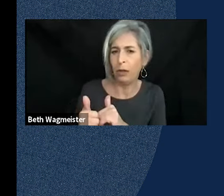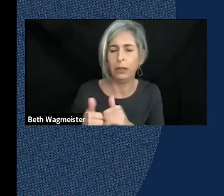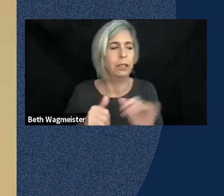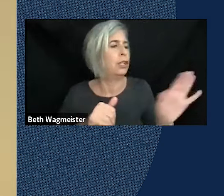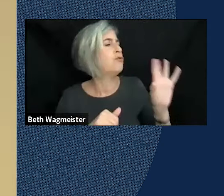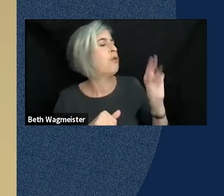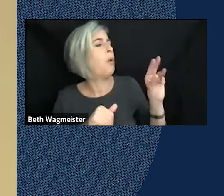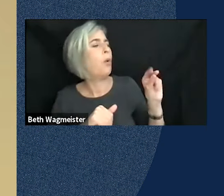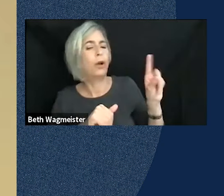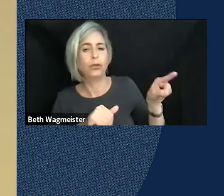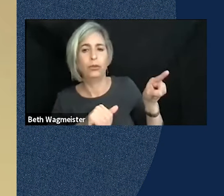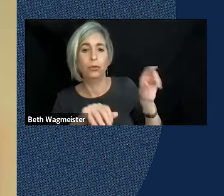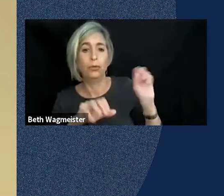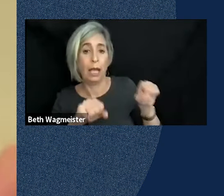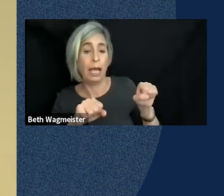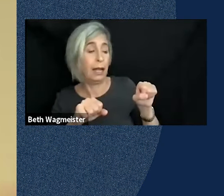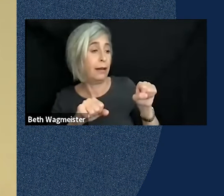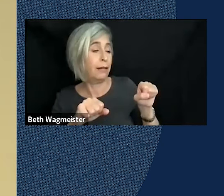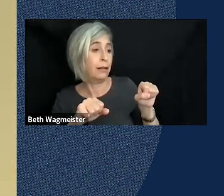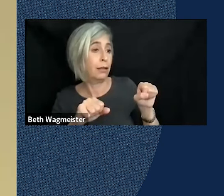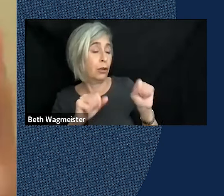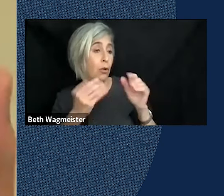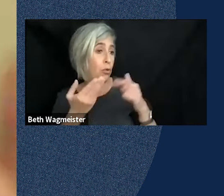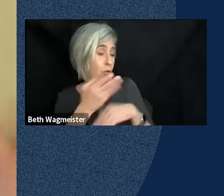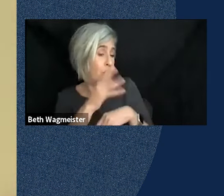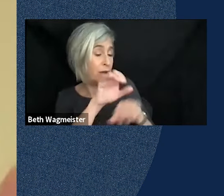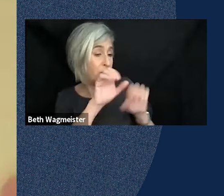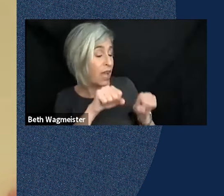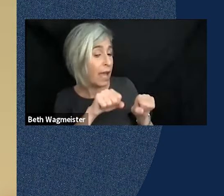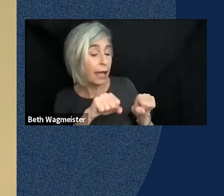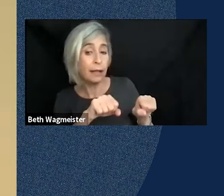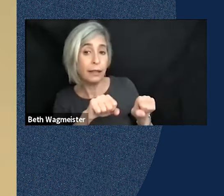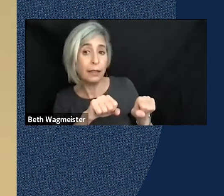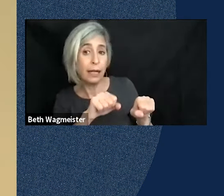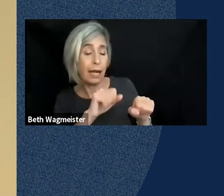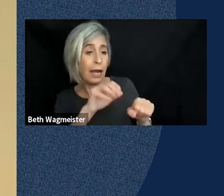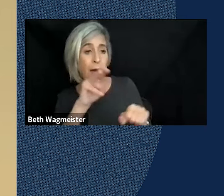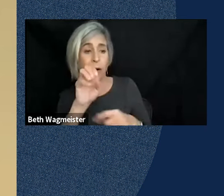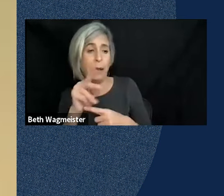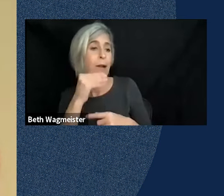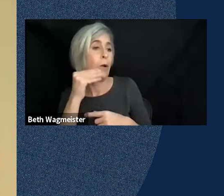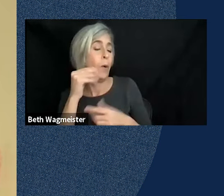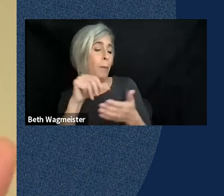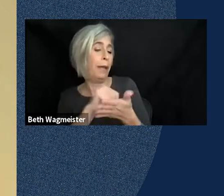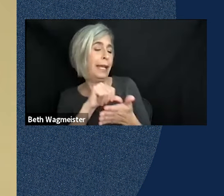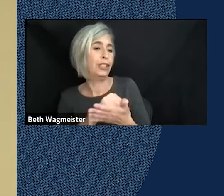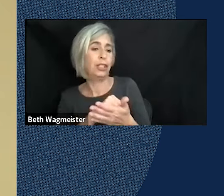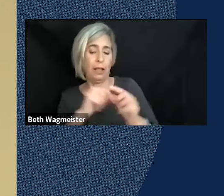Well, you can, you certainly can go that route on our main homepage, in the footer is the